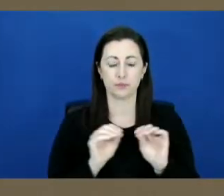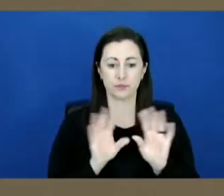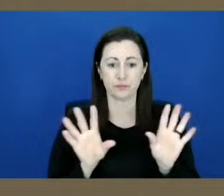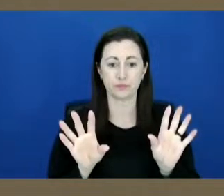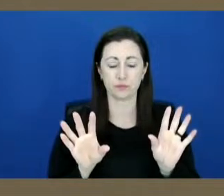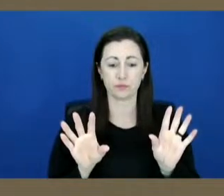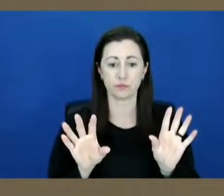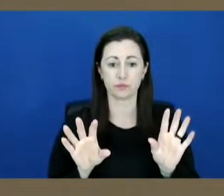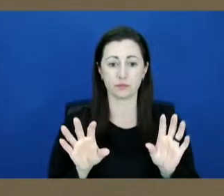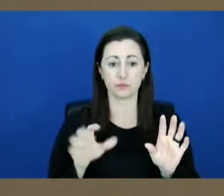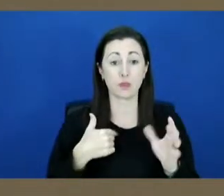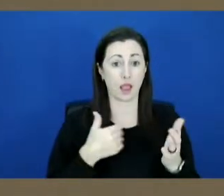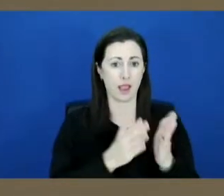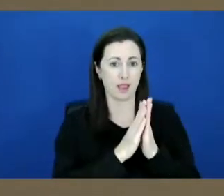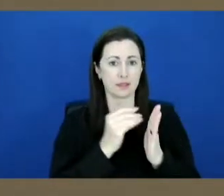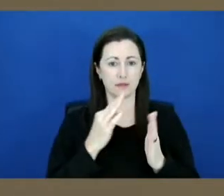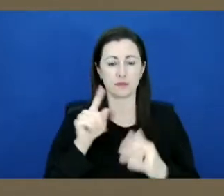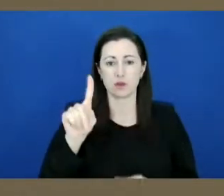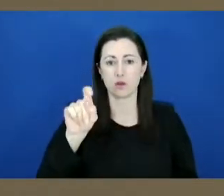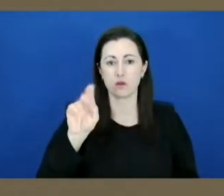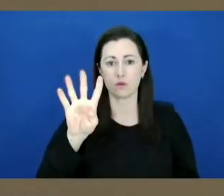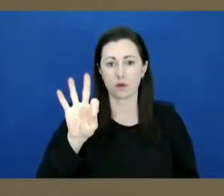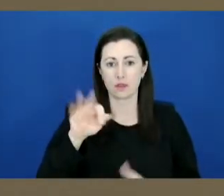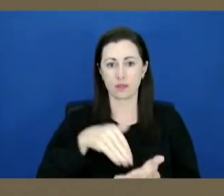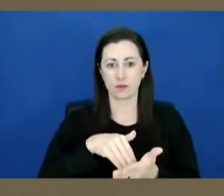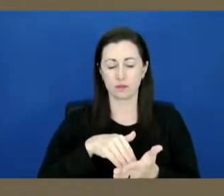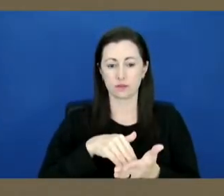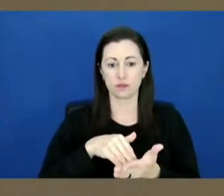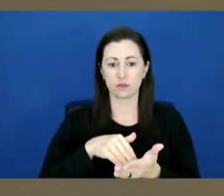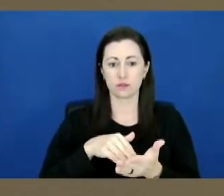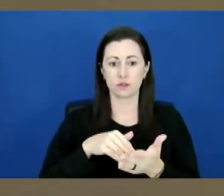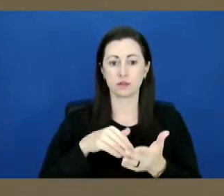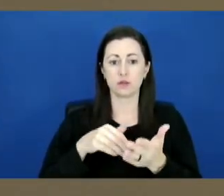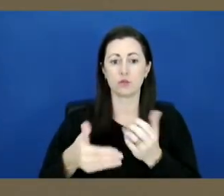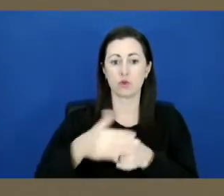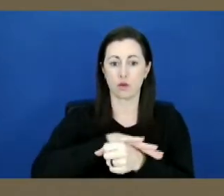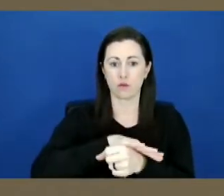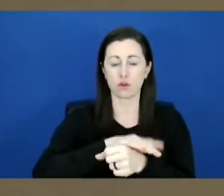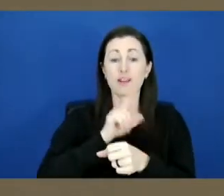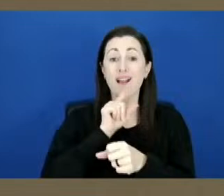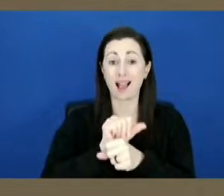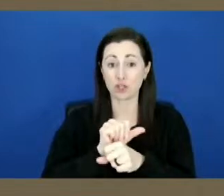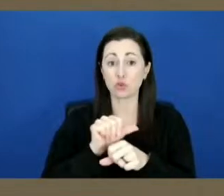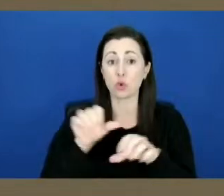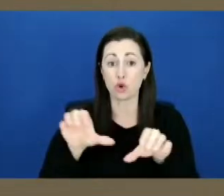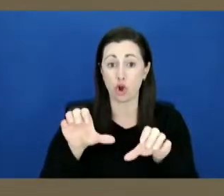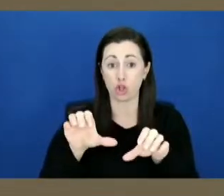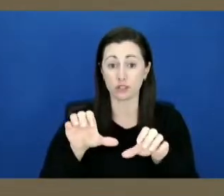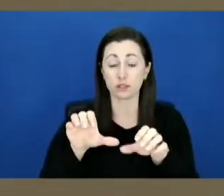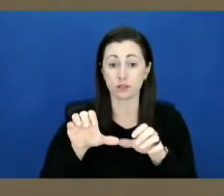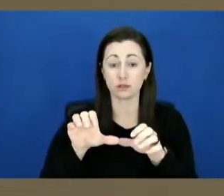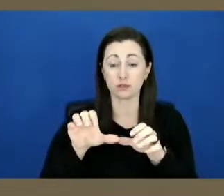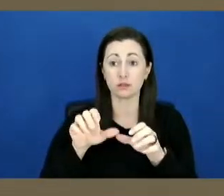QUESTIONS, AND JUST FOR CLARITY,